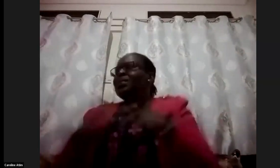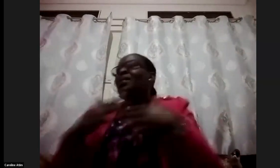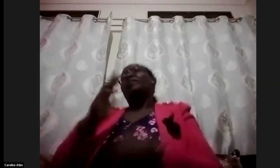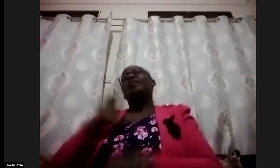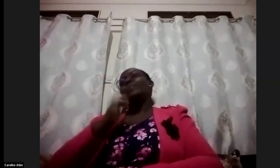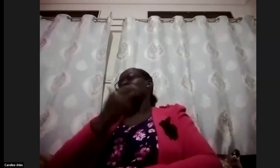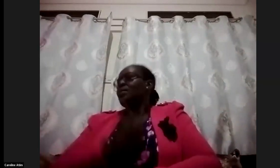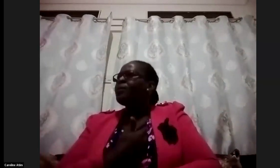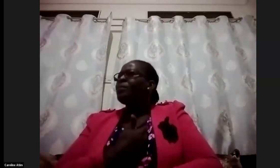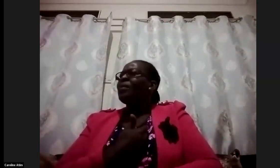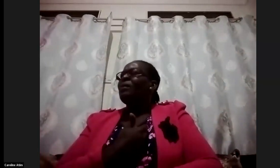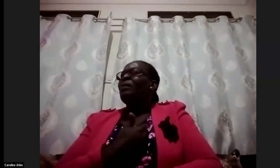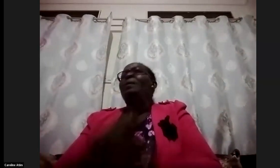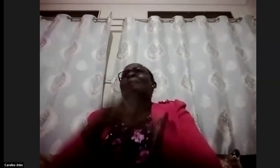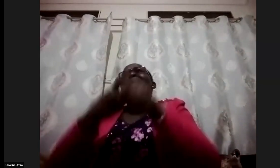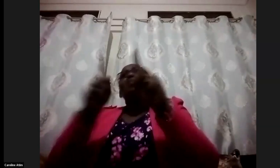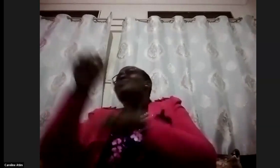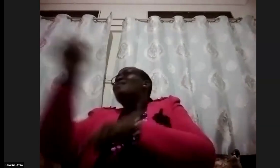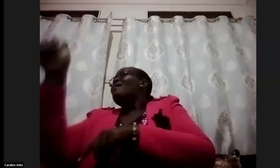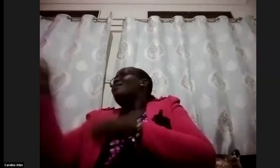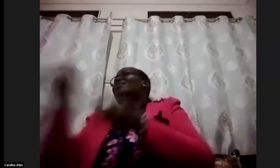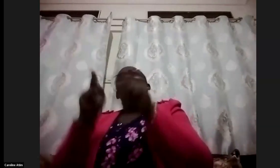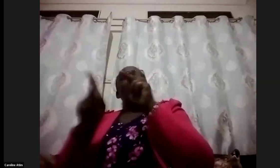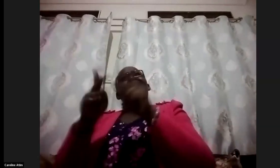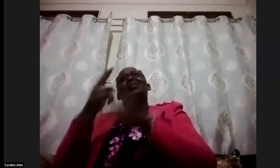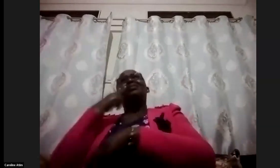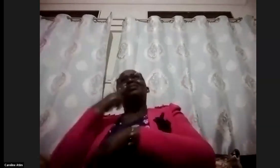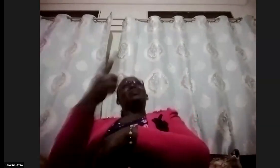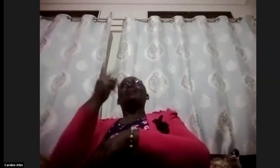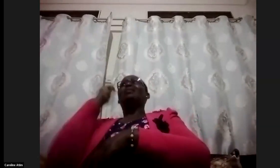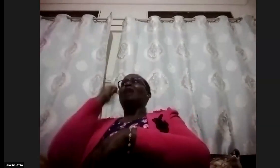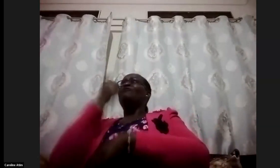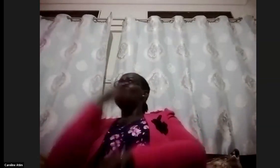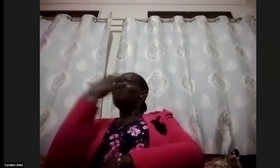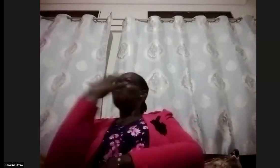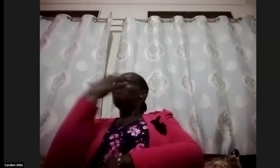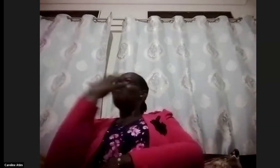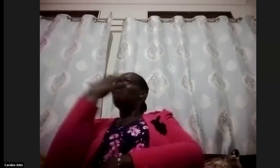threatening. It scared us. And also other people were looking